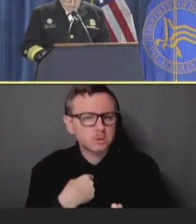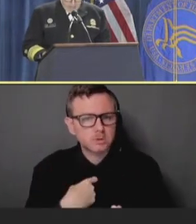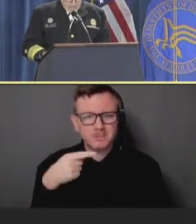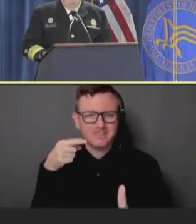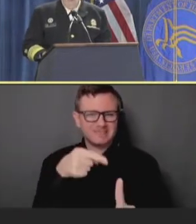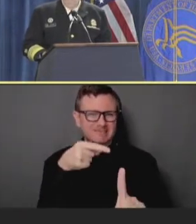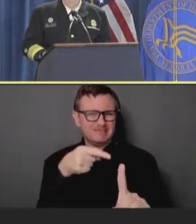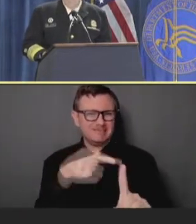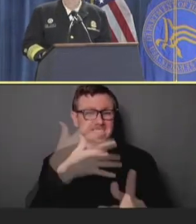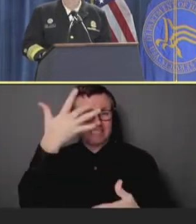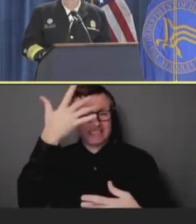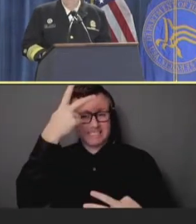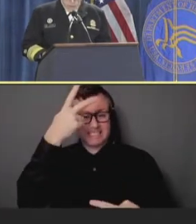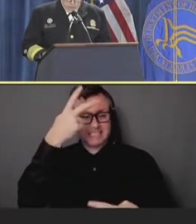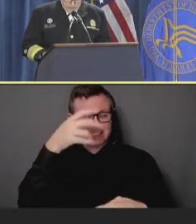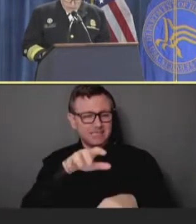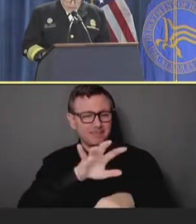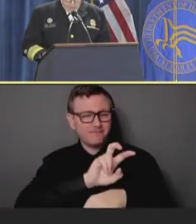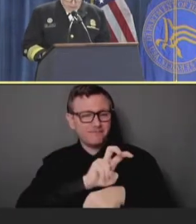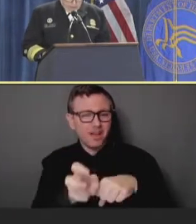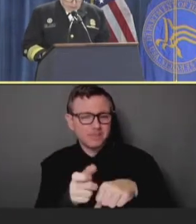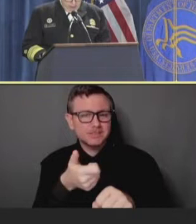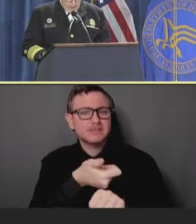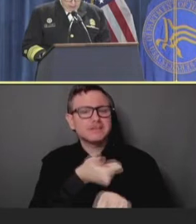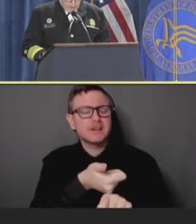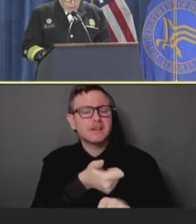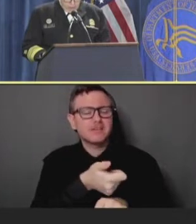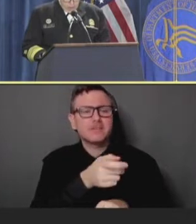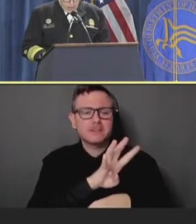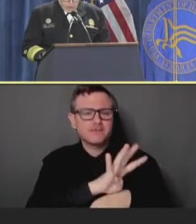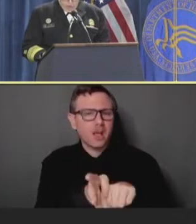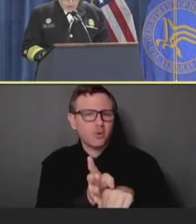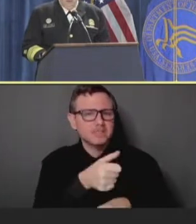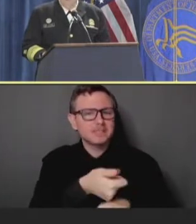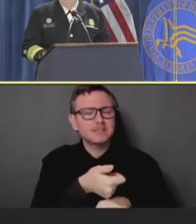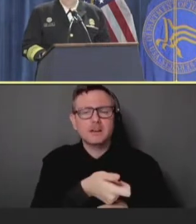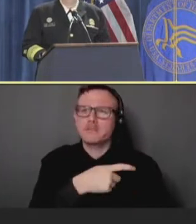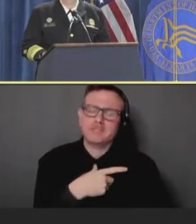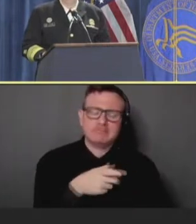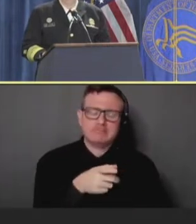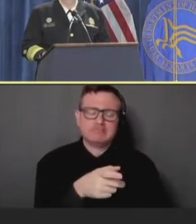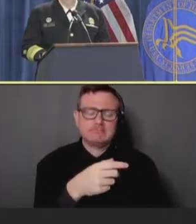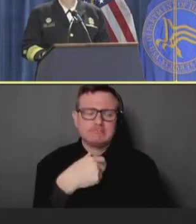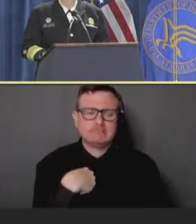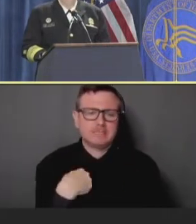I want to thank NVAC for their Leadership in this area and to encourage you to search for gaps.